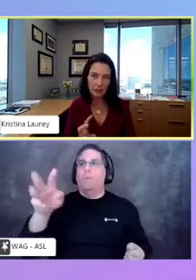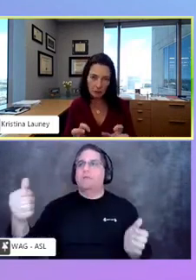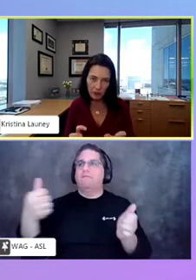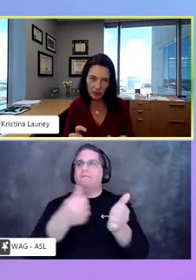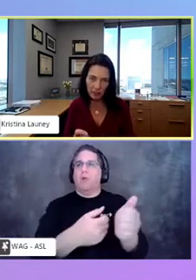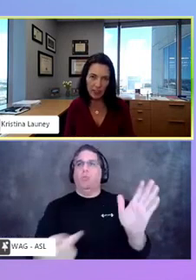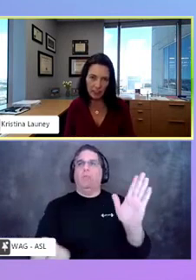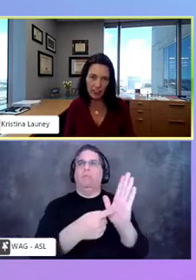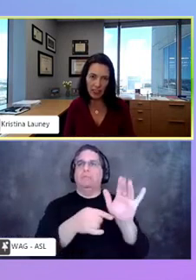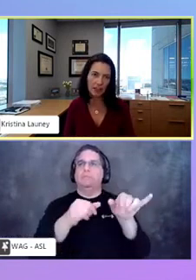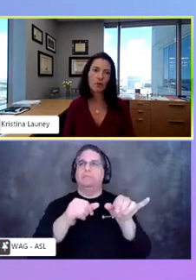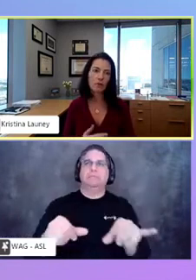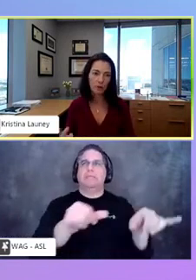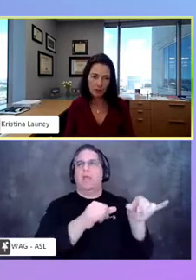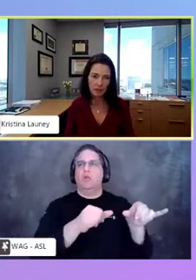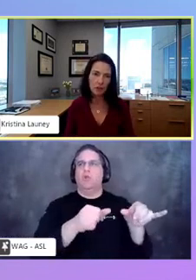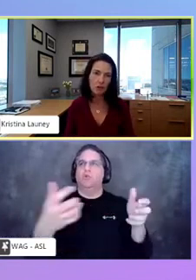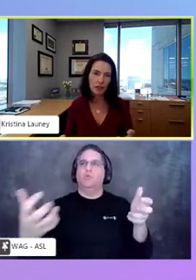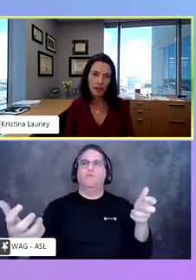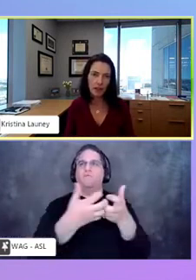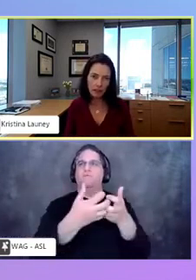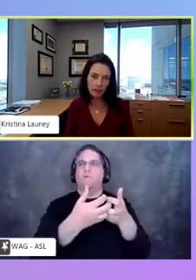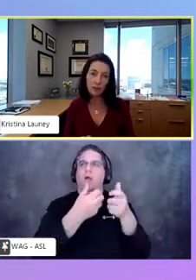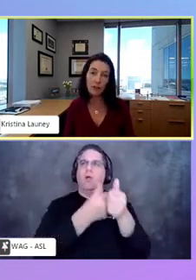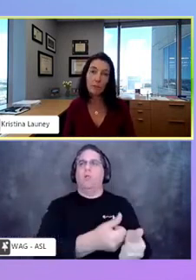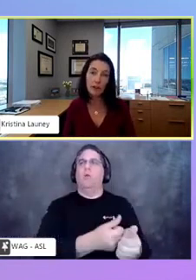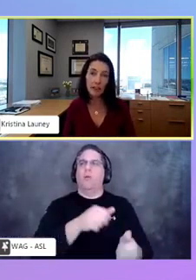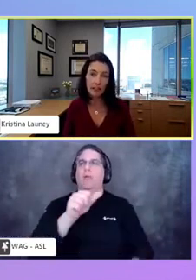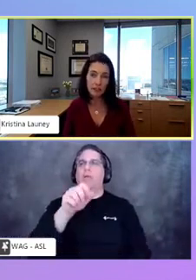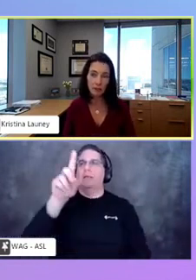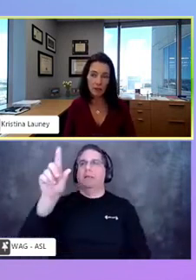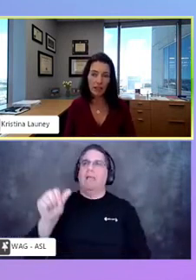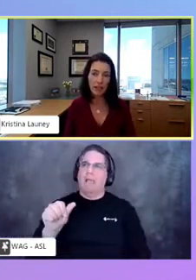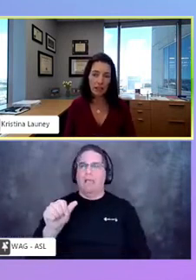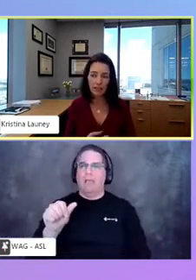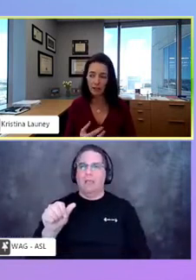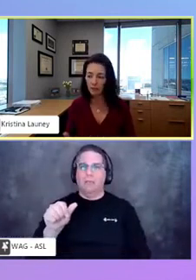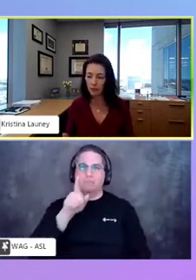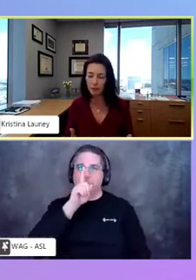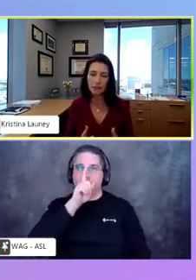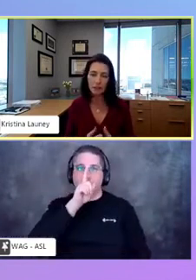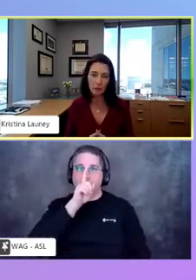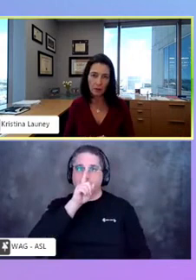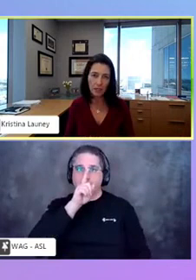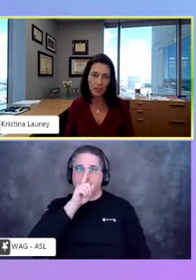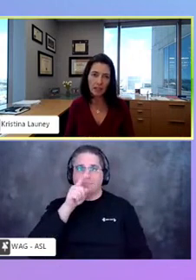three of the ADA does not set a standard where websites must meet to be considered